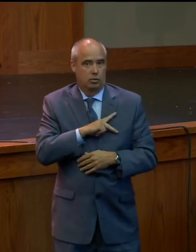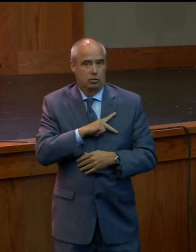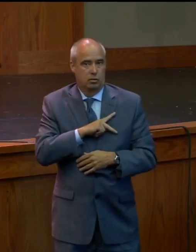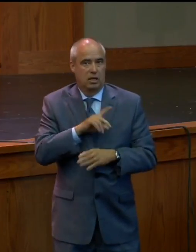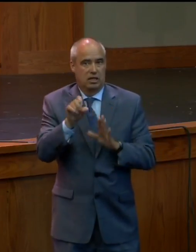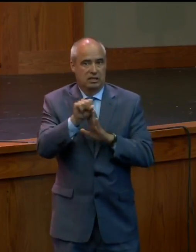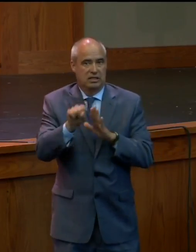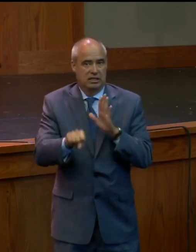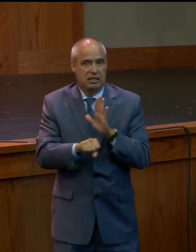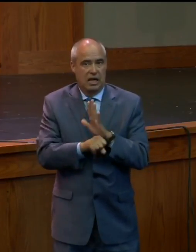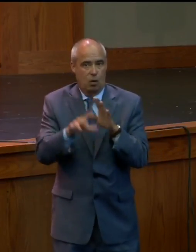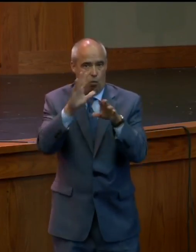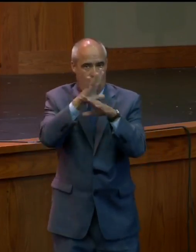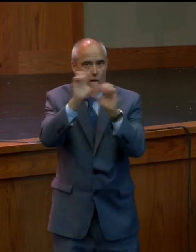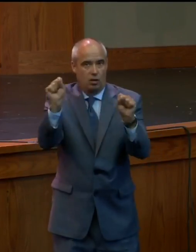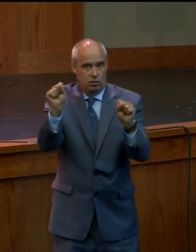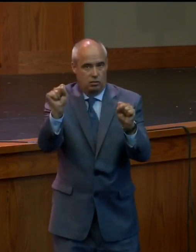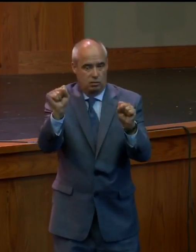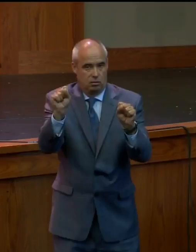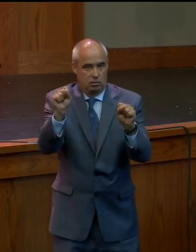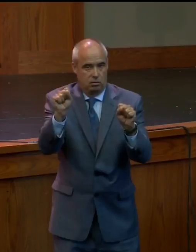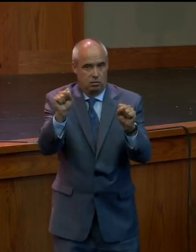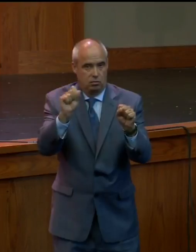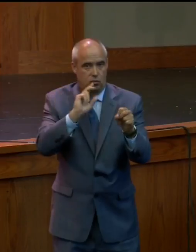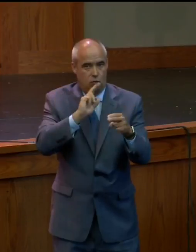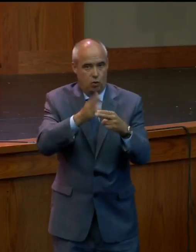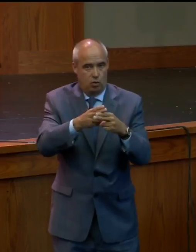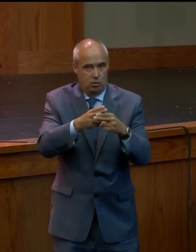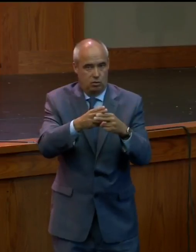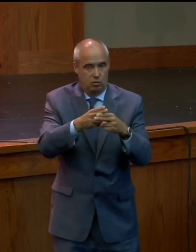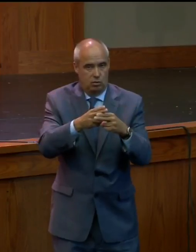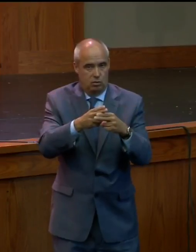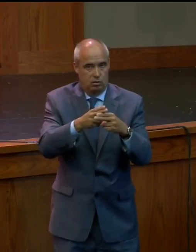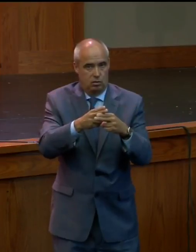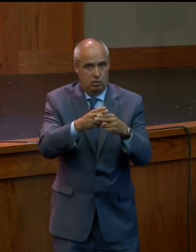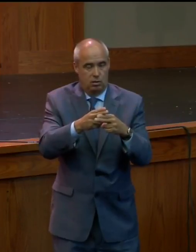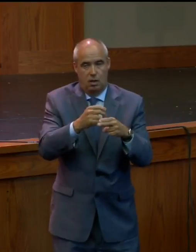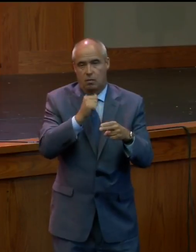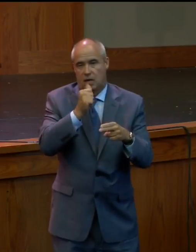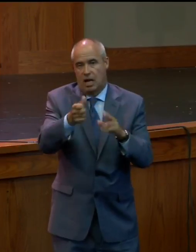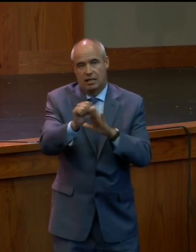PRESIDENT -- AND WILL FOLLOW JACK EVANS WHO WILL SAY I'M NOT A STATE.